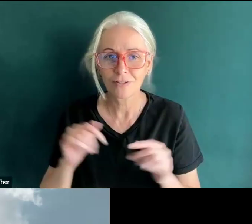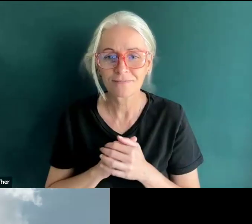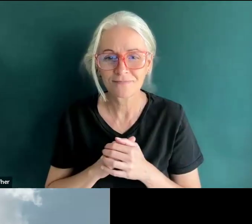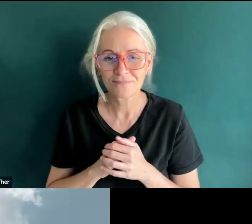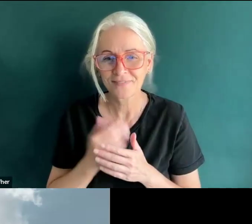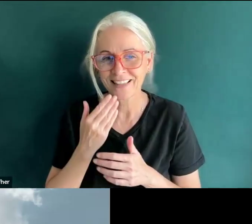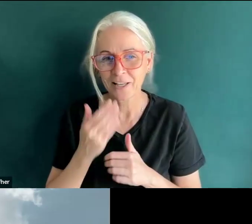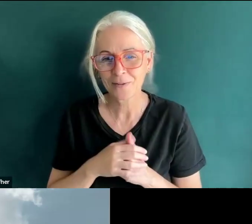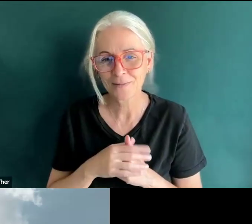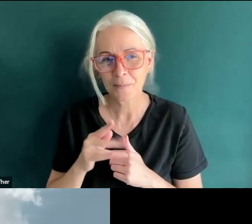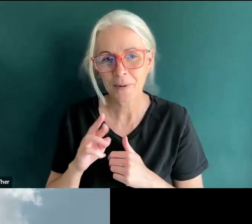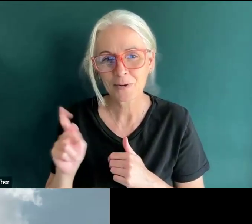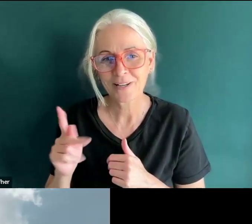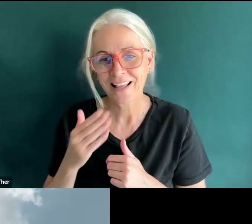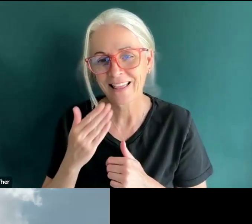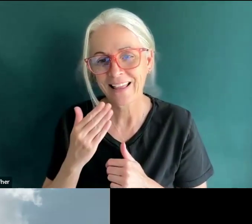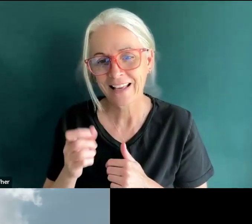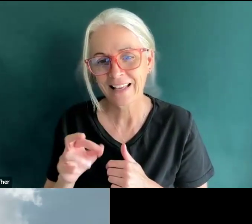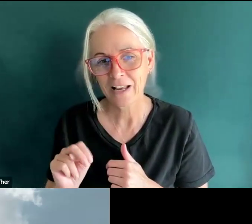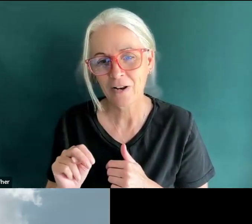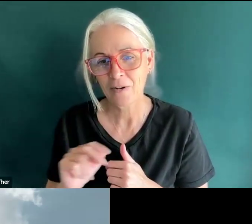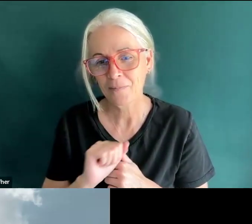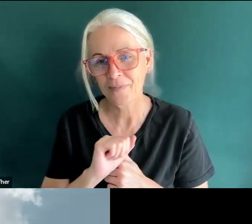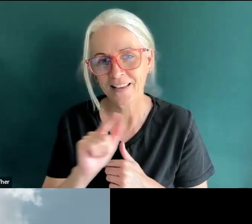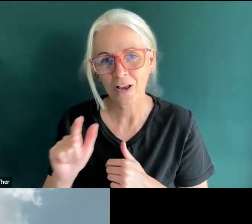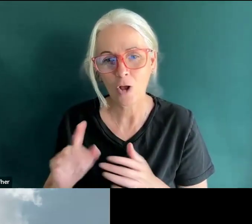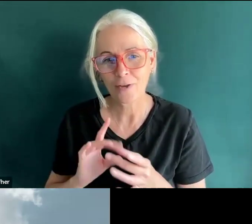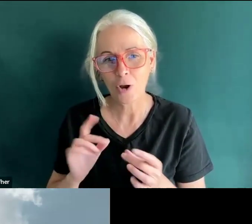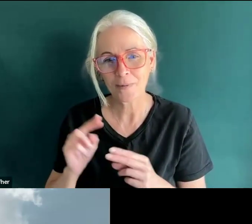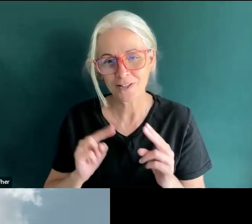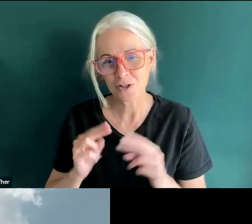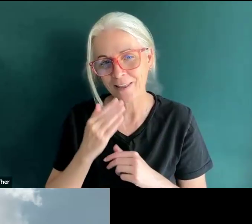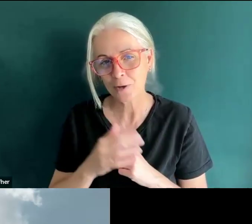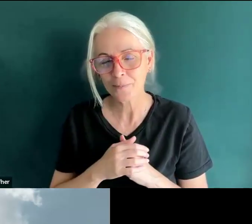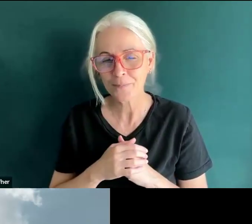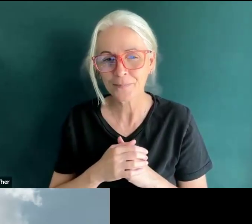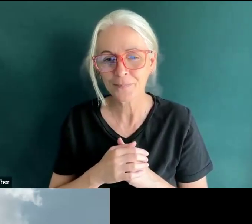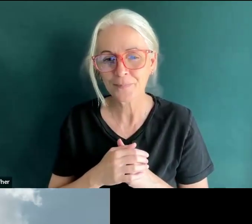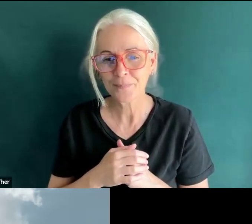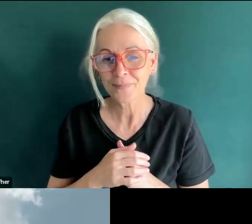Thank you, Patrick. Thanks, Erin, and all the comments in the chat. This is not the end,